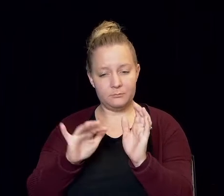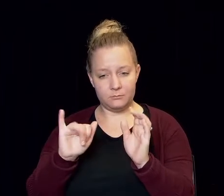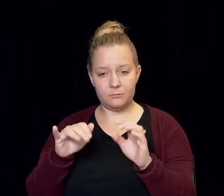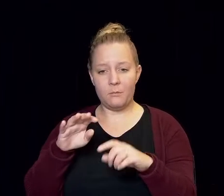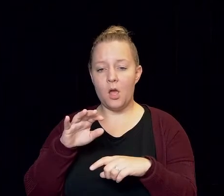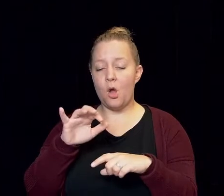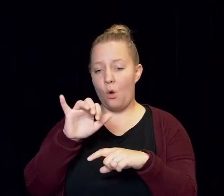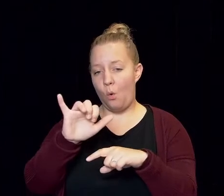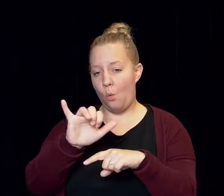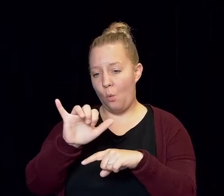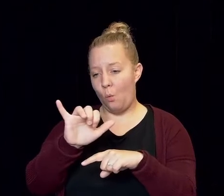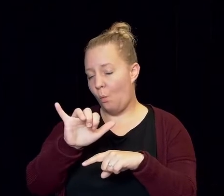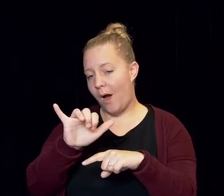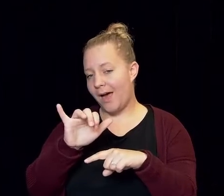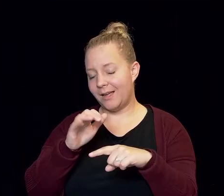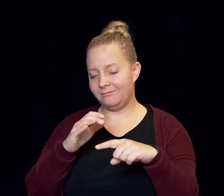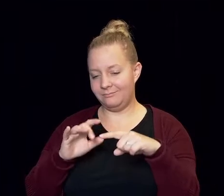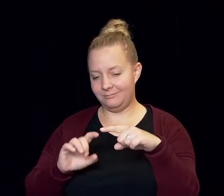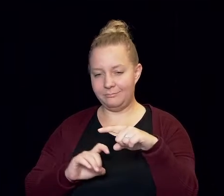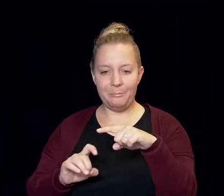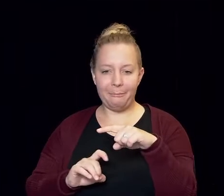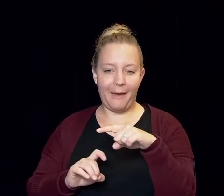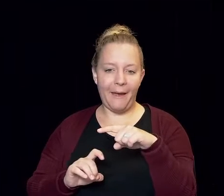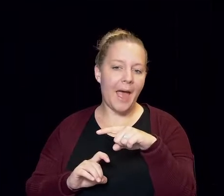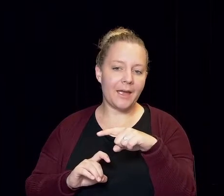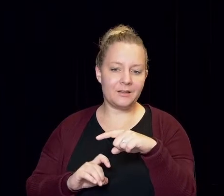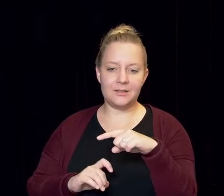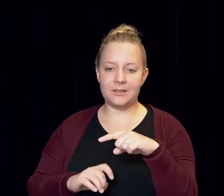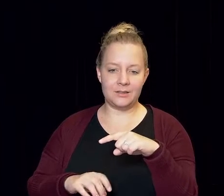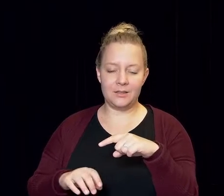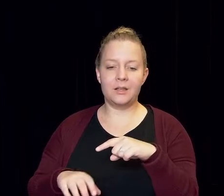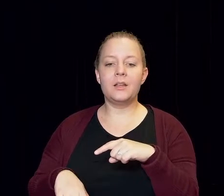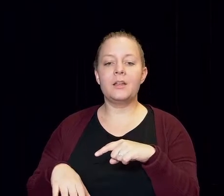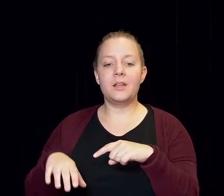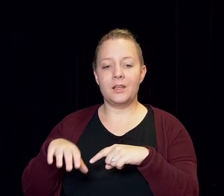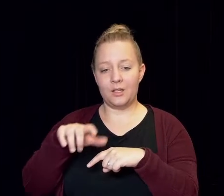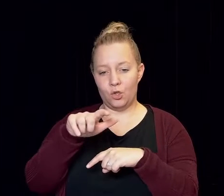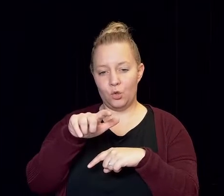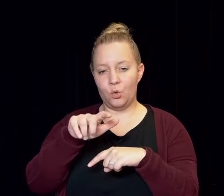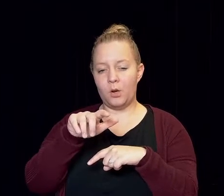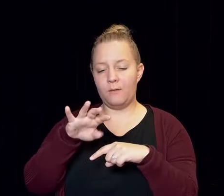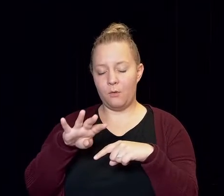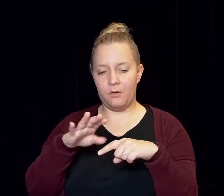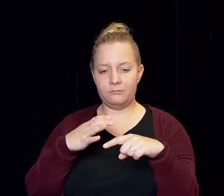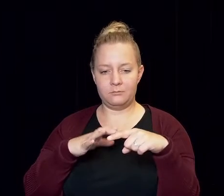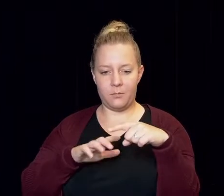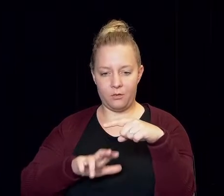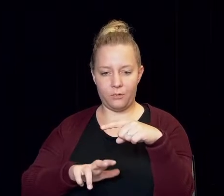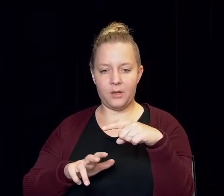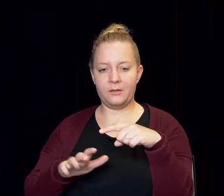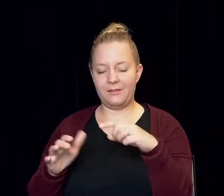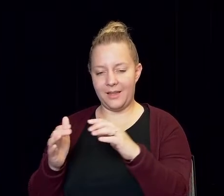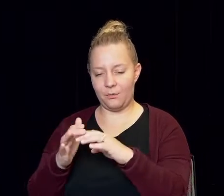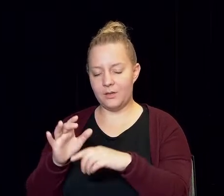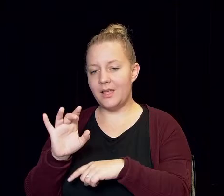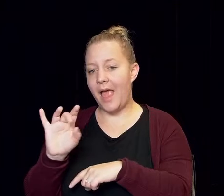by the x which is 3 and when I divide those out I still have 8. And then finally, I have 32